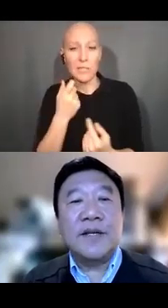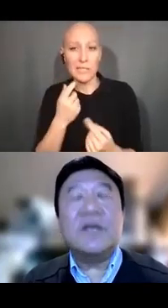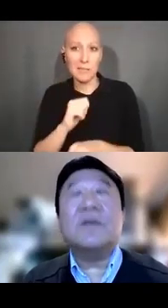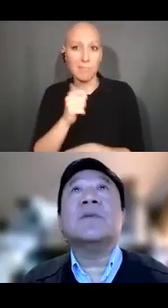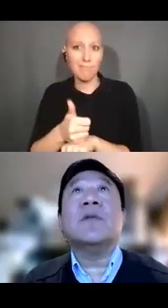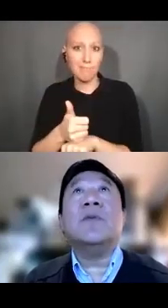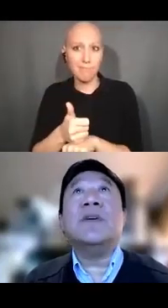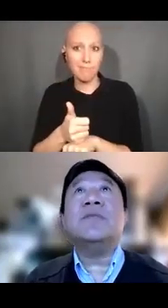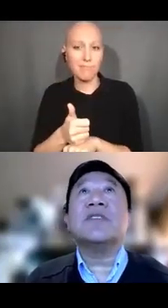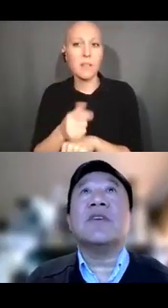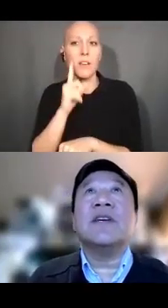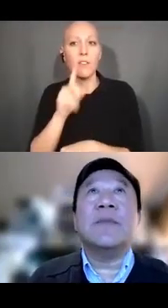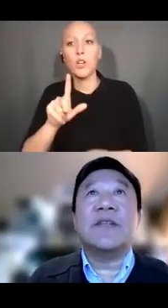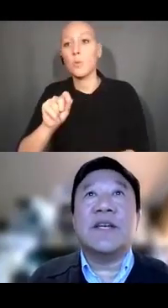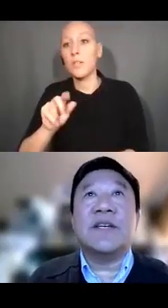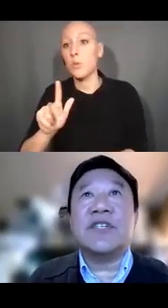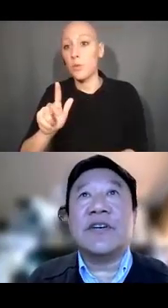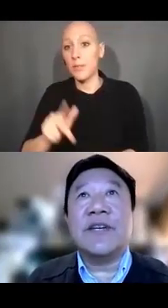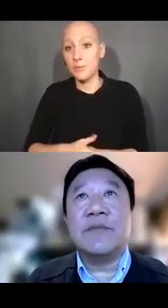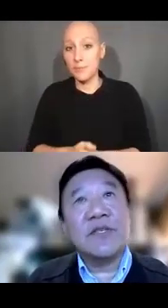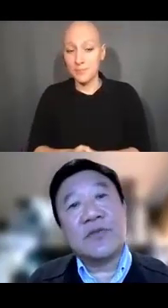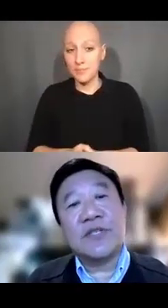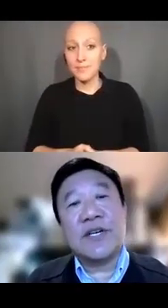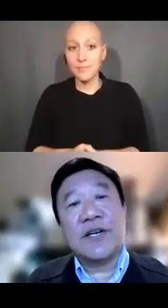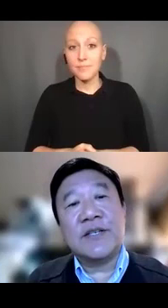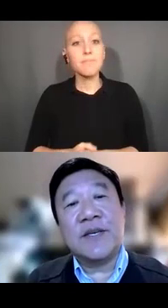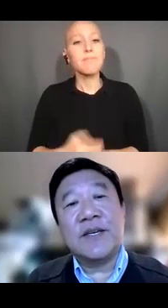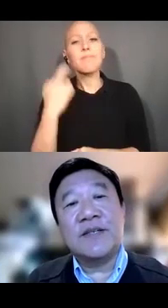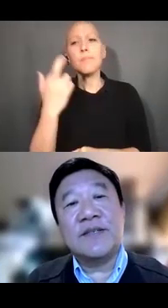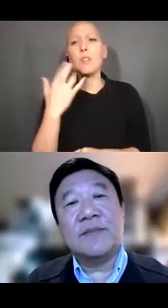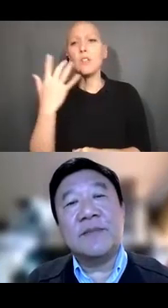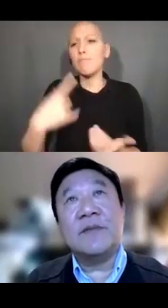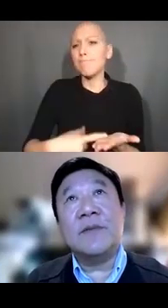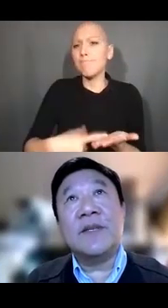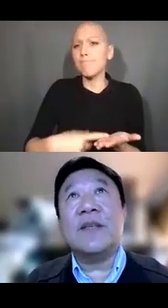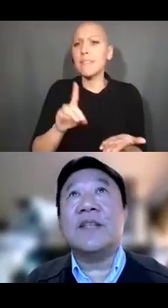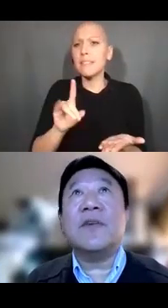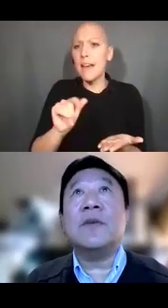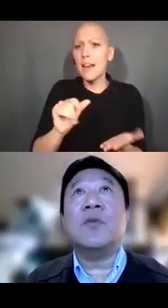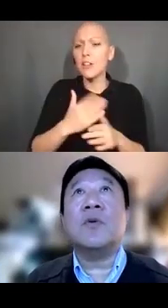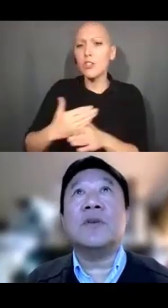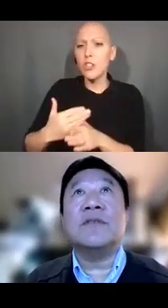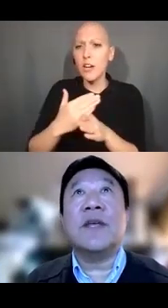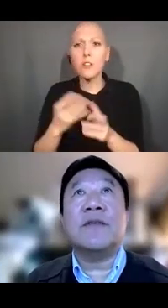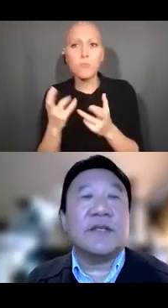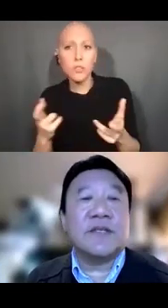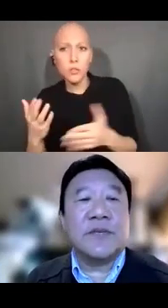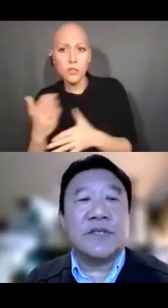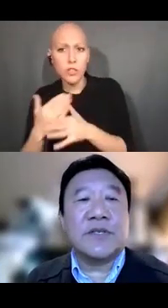So the reason we are talking about data sharing and resource sharing is because it's very important to advance research,